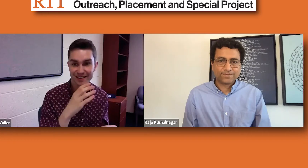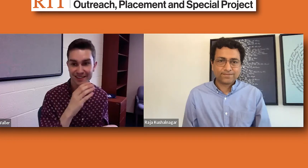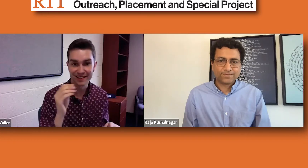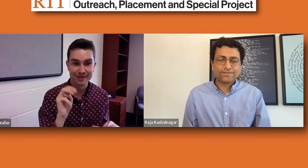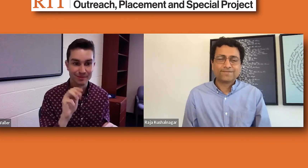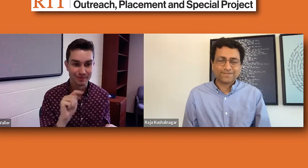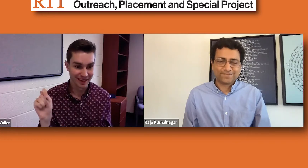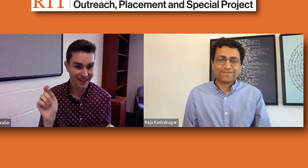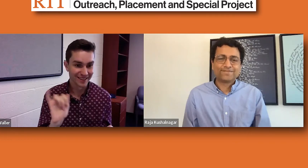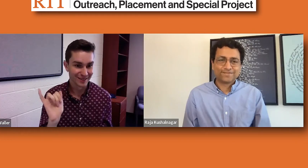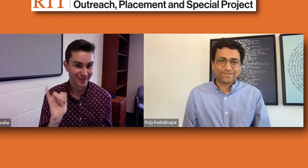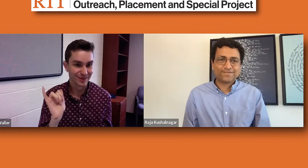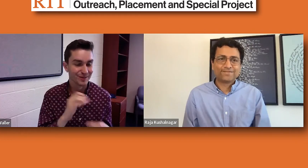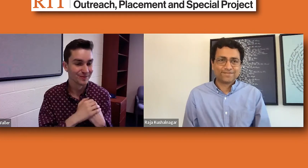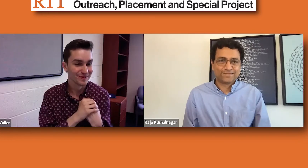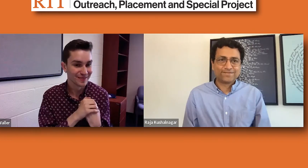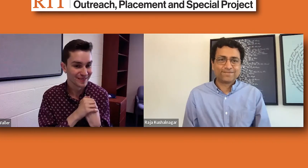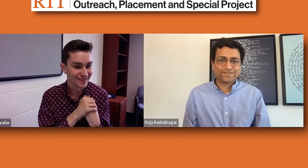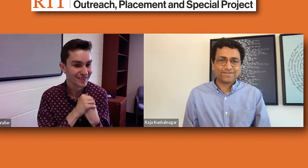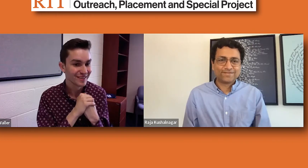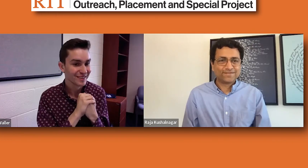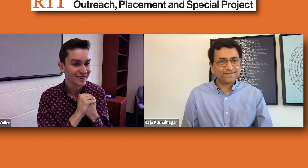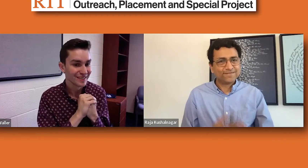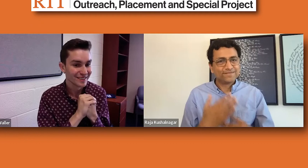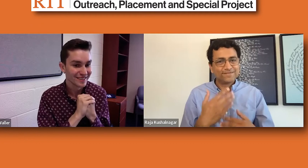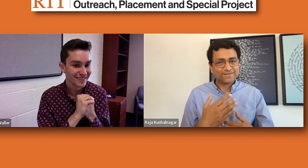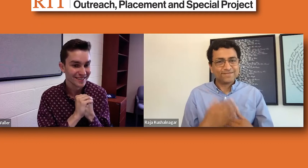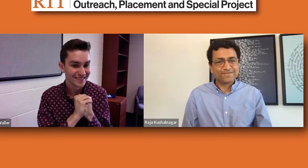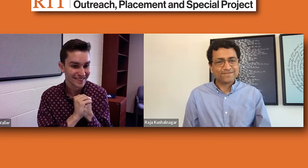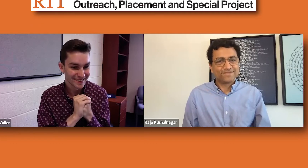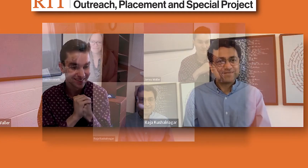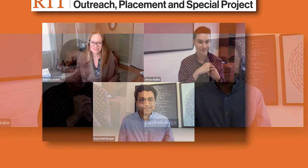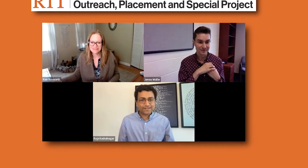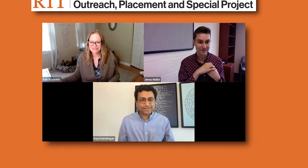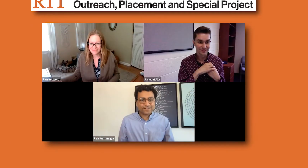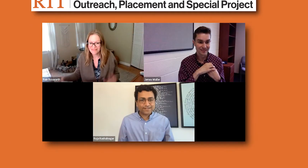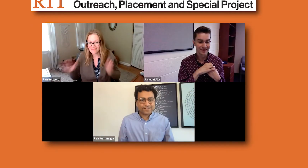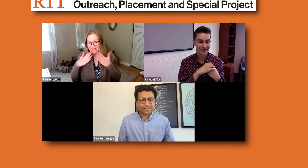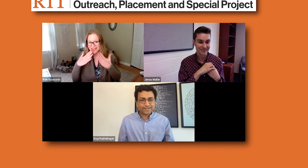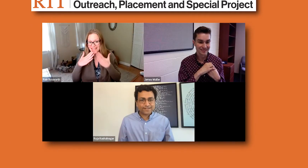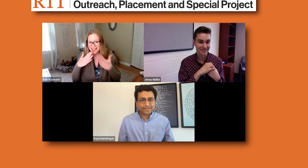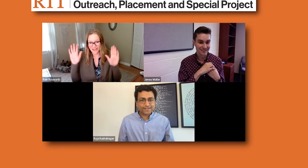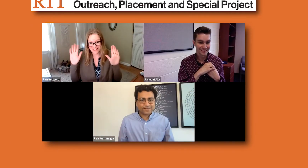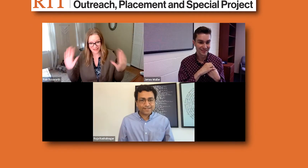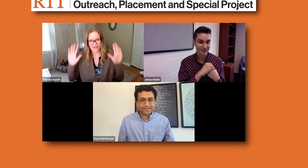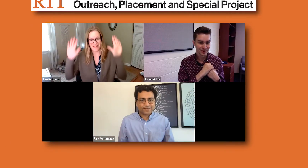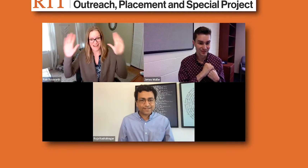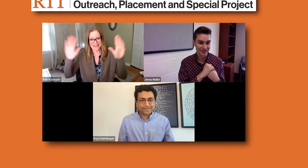Thank you so much for giving us this opportunity to have this conversation.